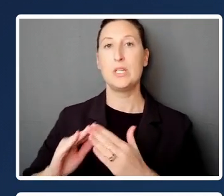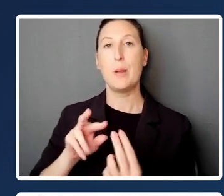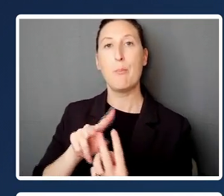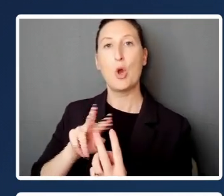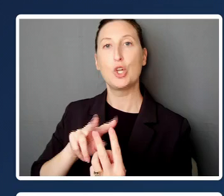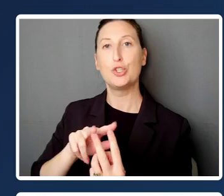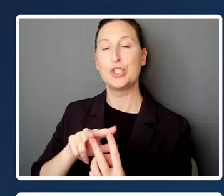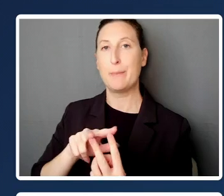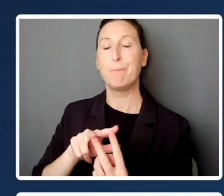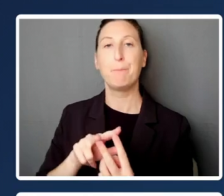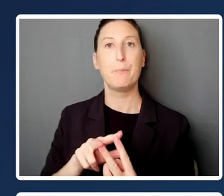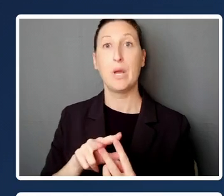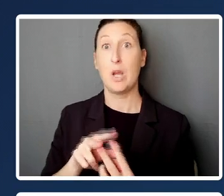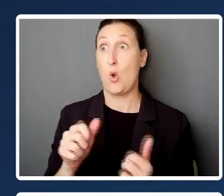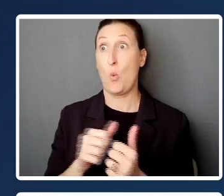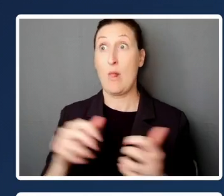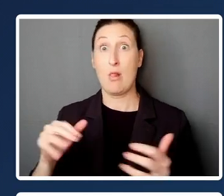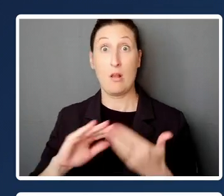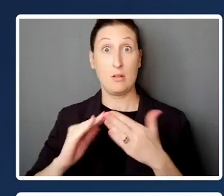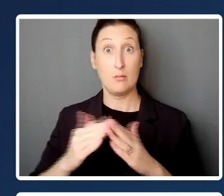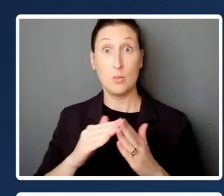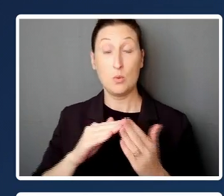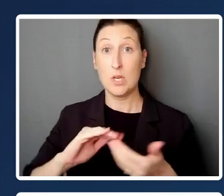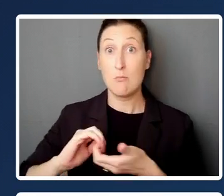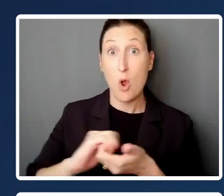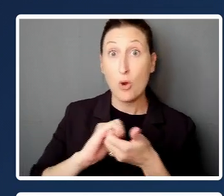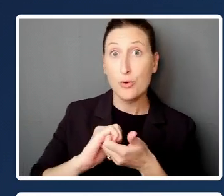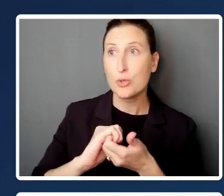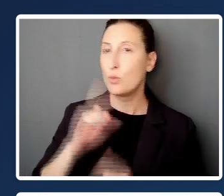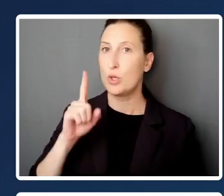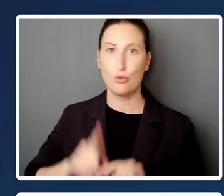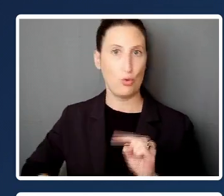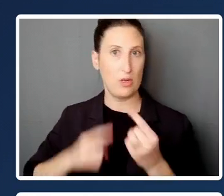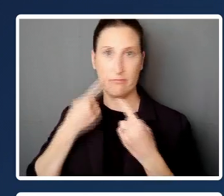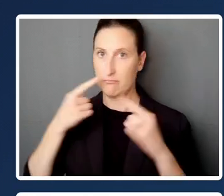without our community partners. So, we really want to highlight them. And then finally,